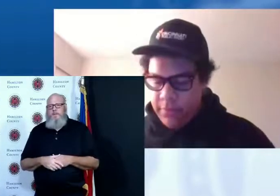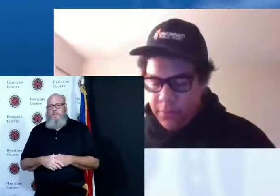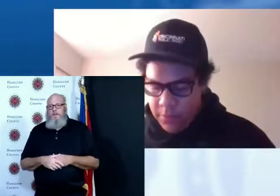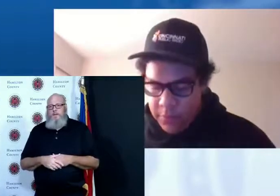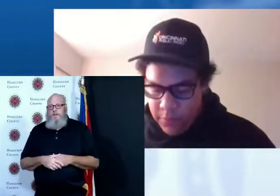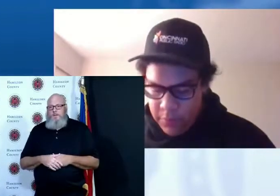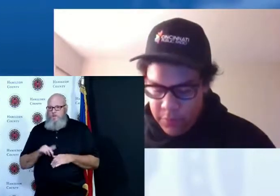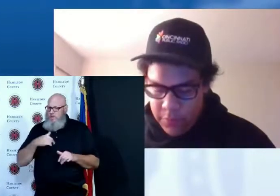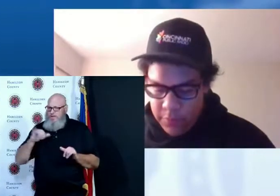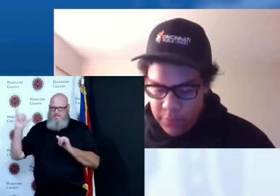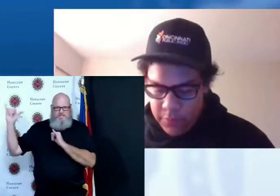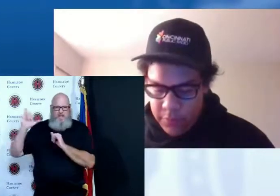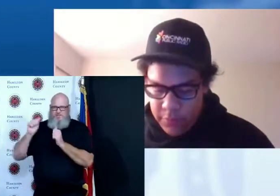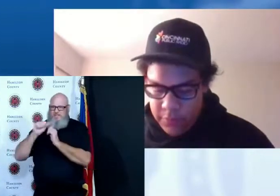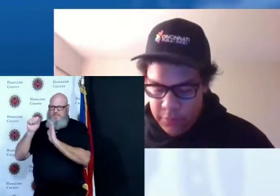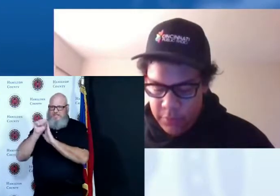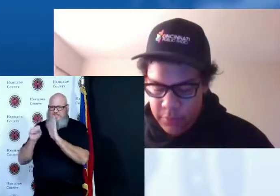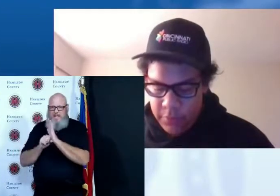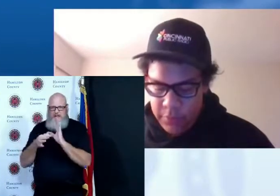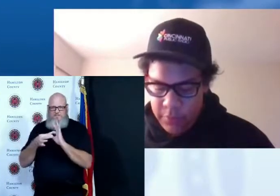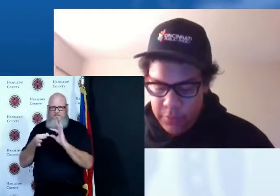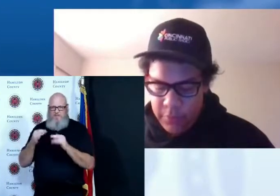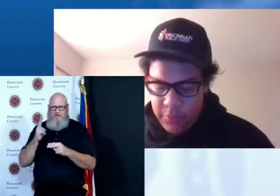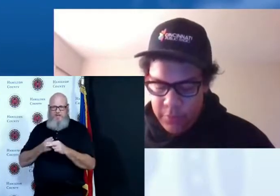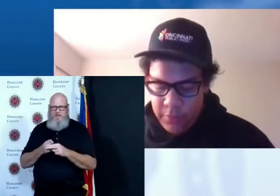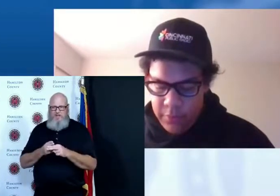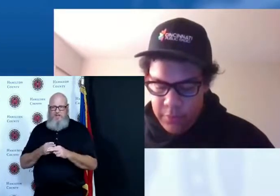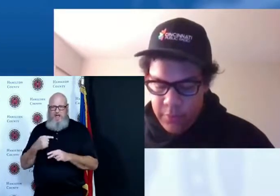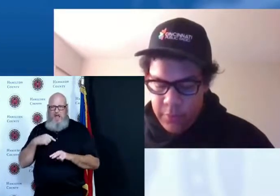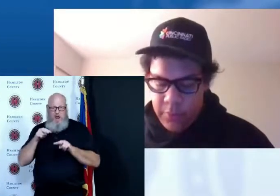I did look at the allocations for next week so starting the 75-year